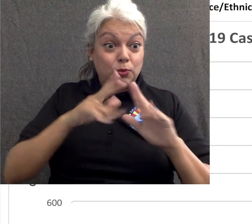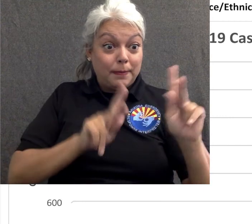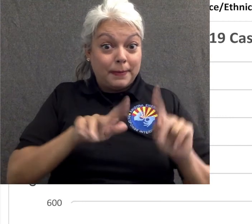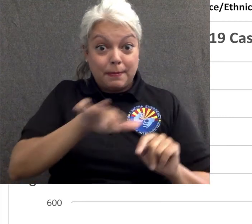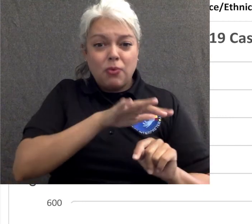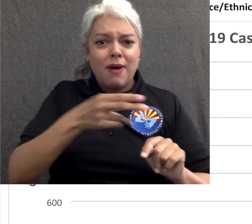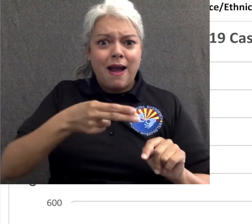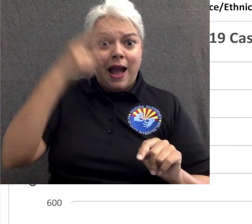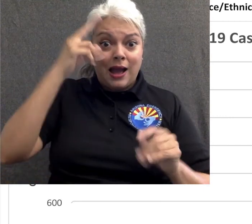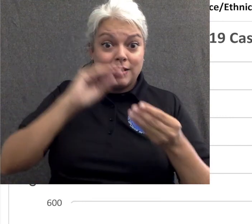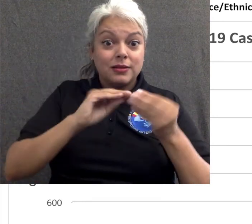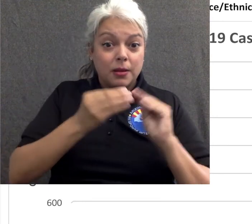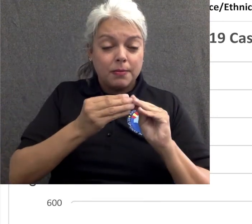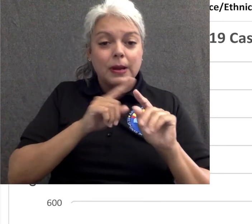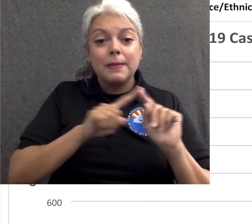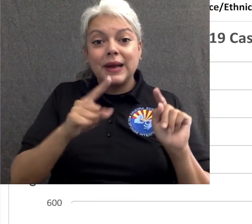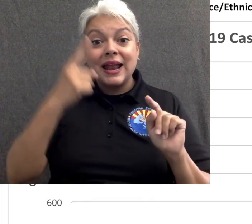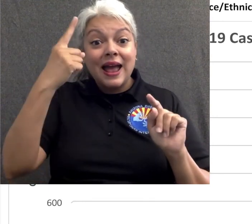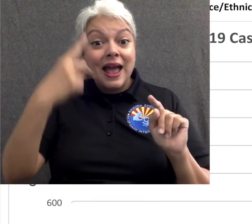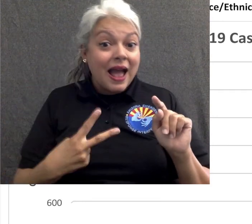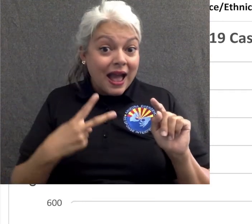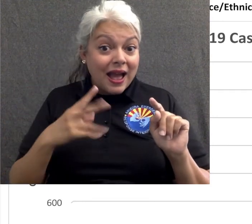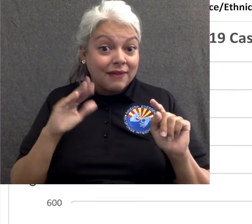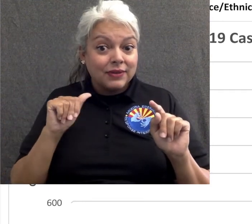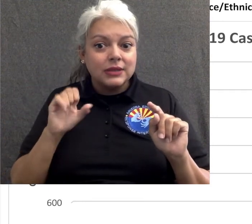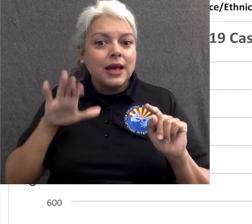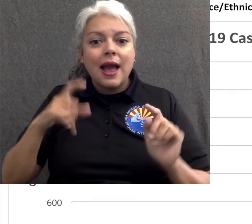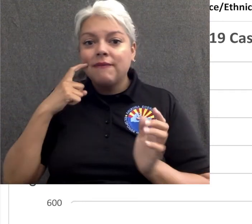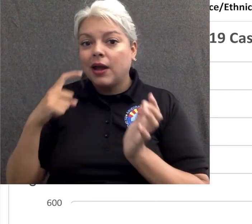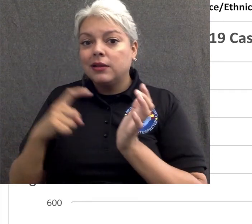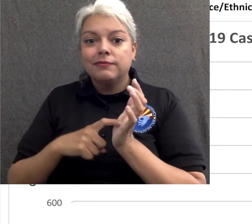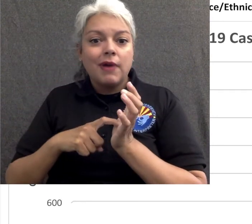what we know is at least half of our cases are not identified by race